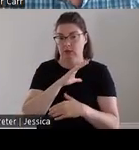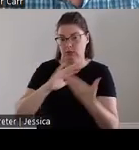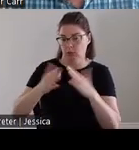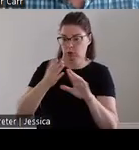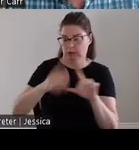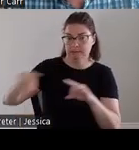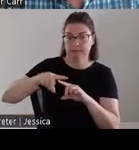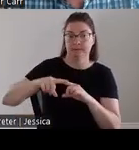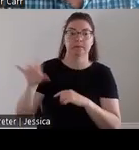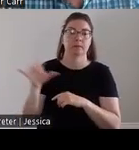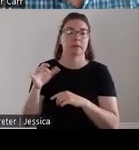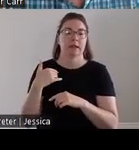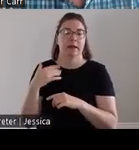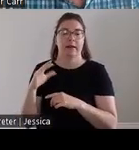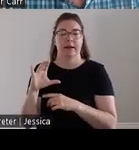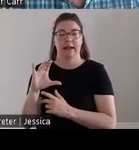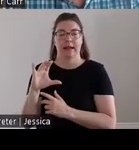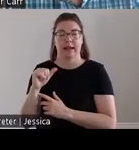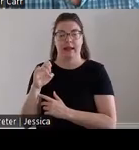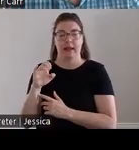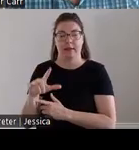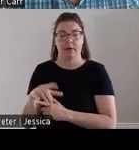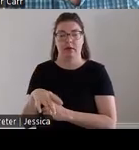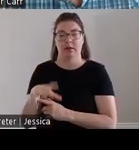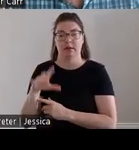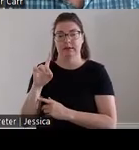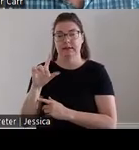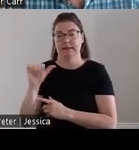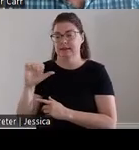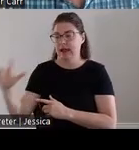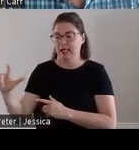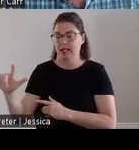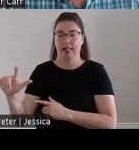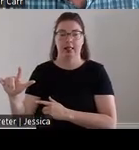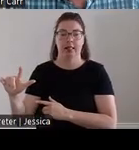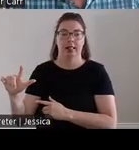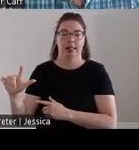Also, there’s the CAPAL Digital Accessibility and Academic Libraries Community of Practice